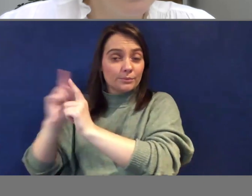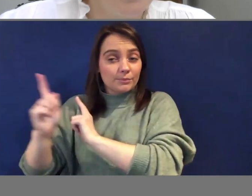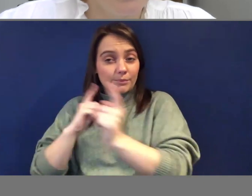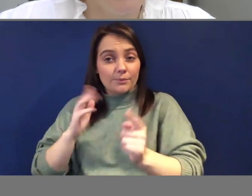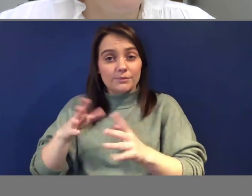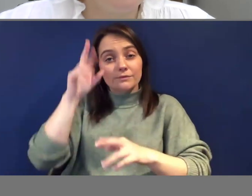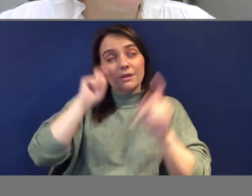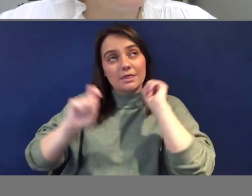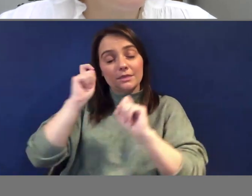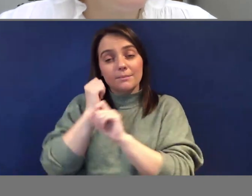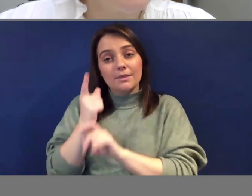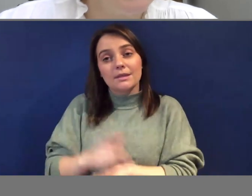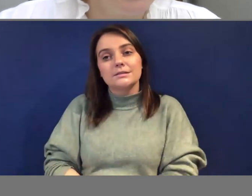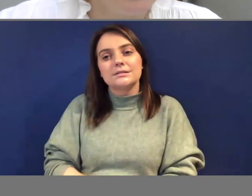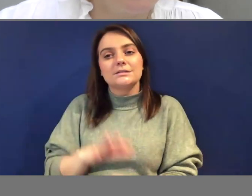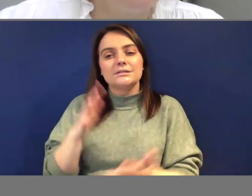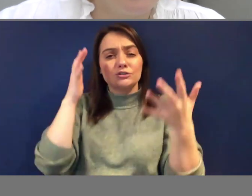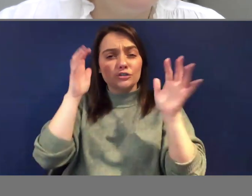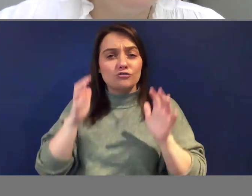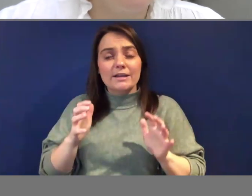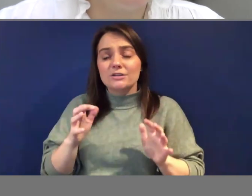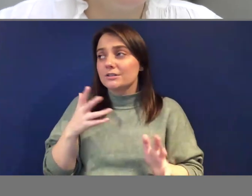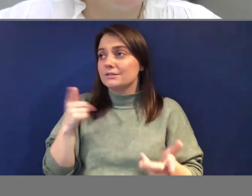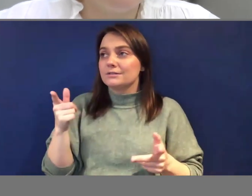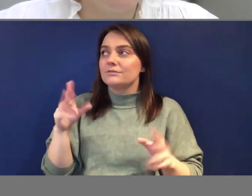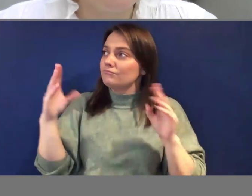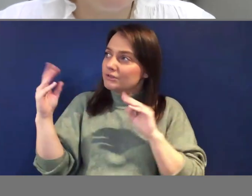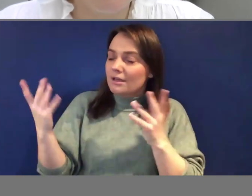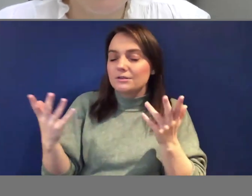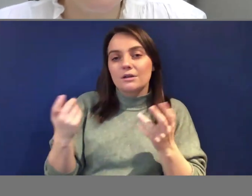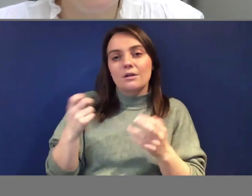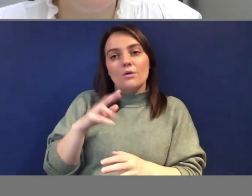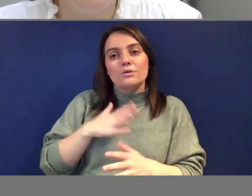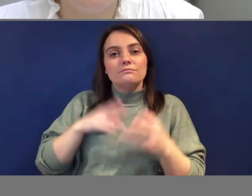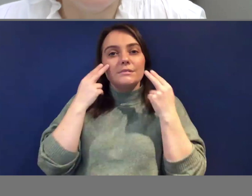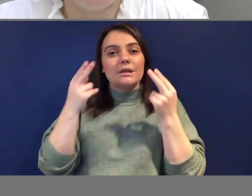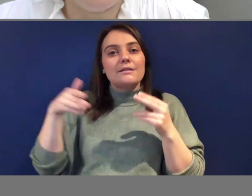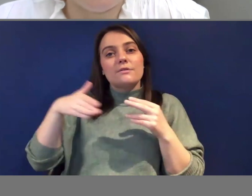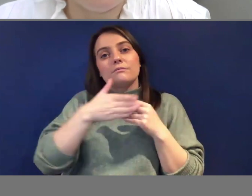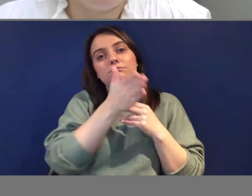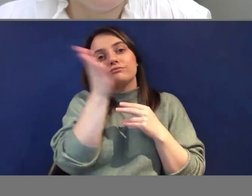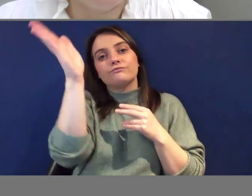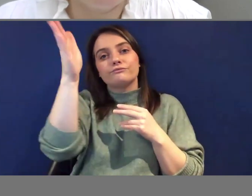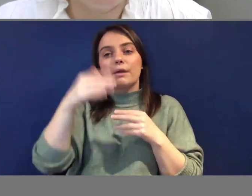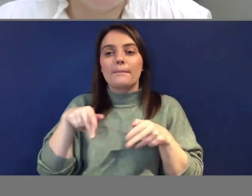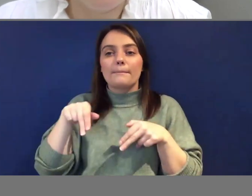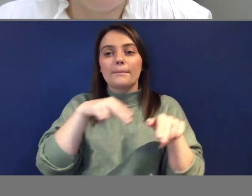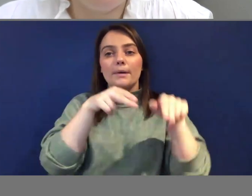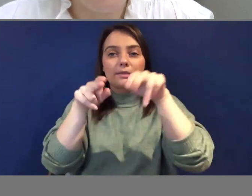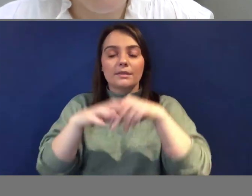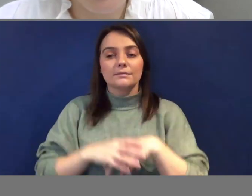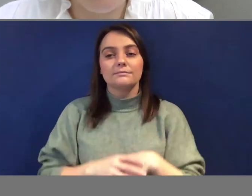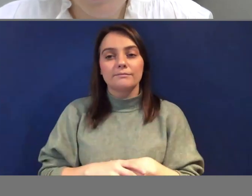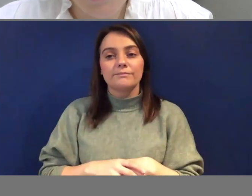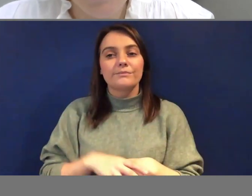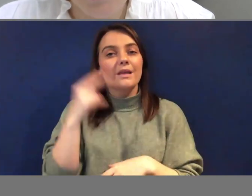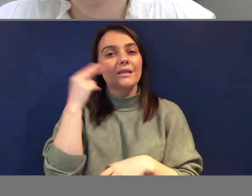that any distractions and natural navigation paths so there's a nice image on the right hand side of